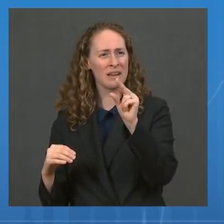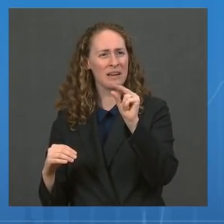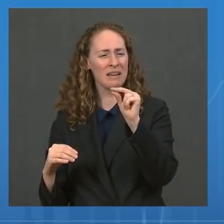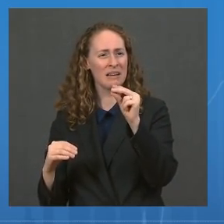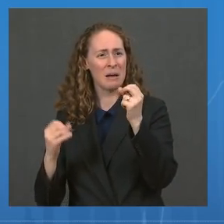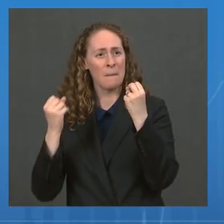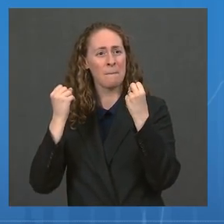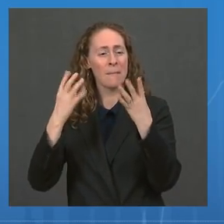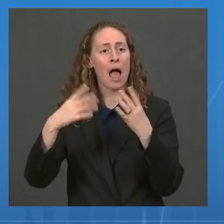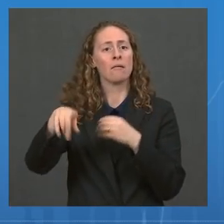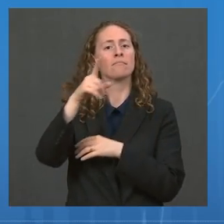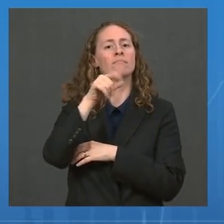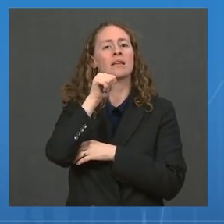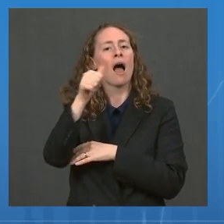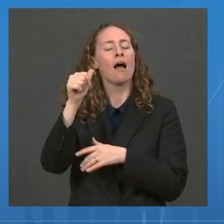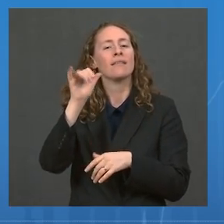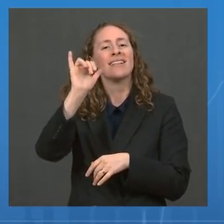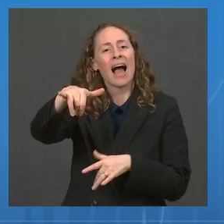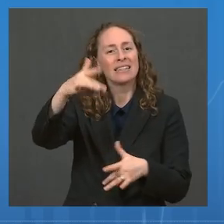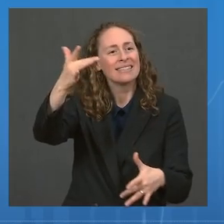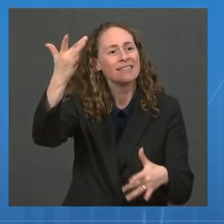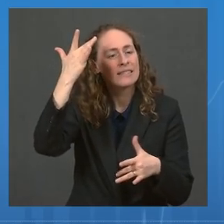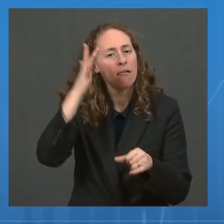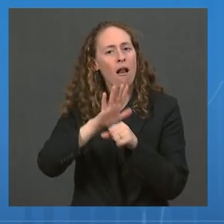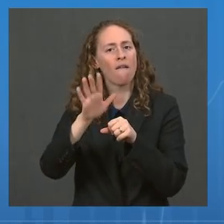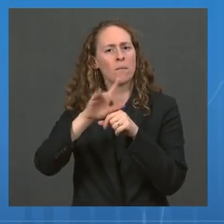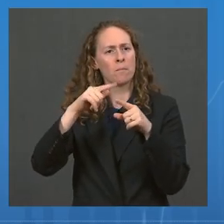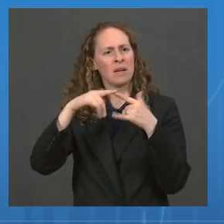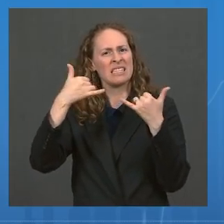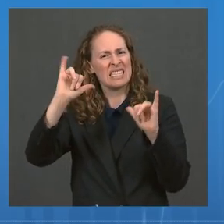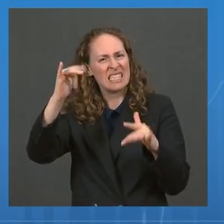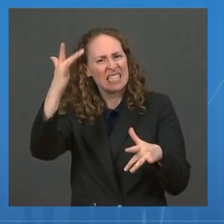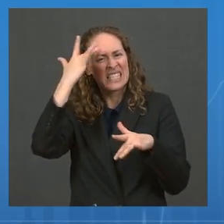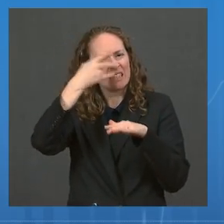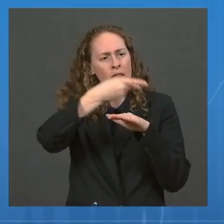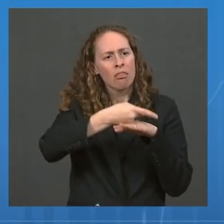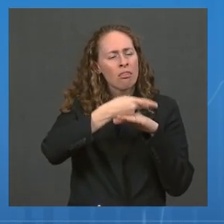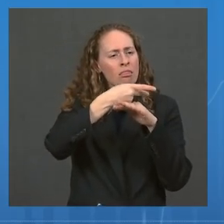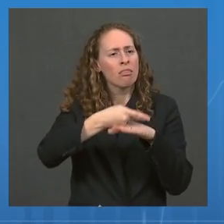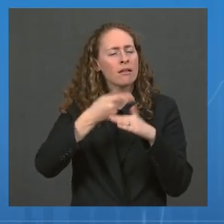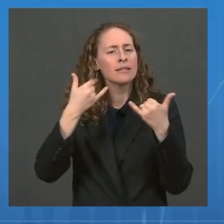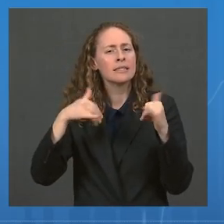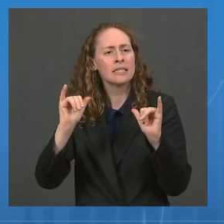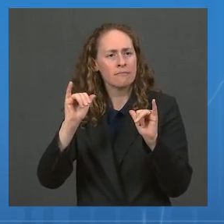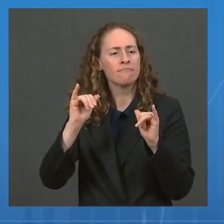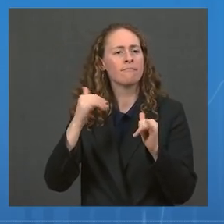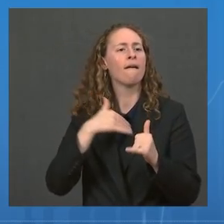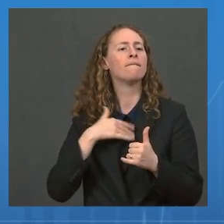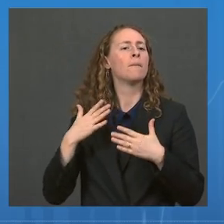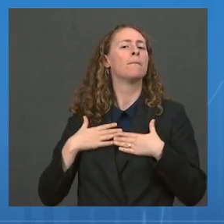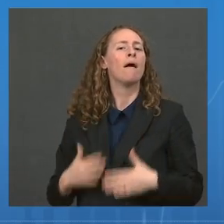to go to the hospital who have a waning of immunity against symptomatic or moderately symptomatic disease,